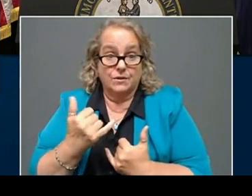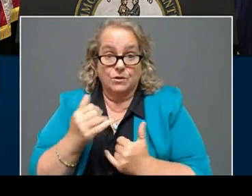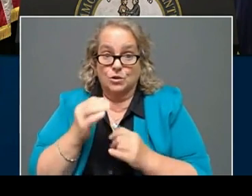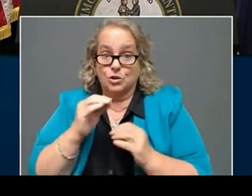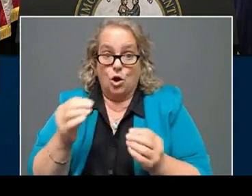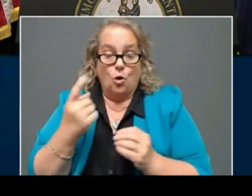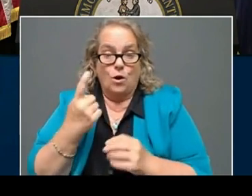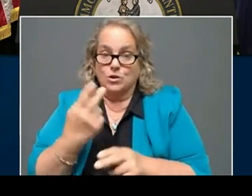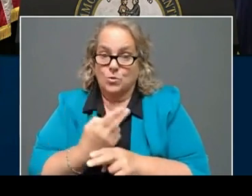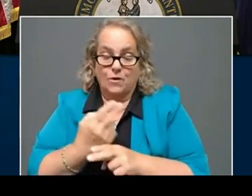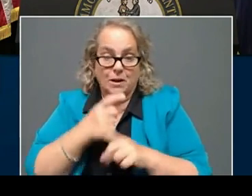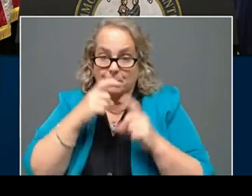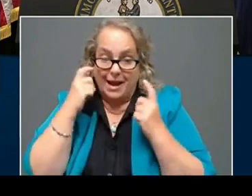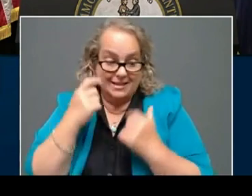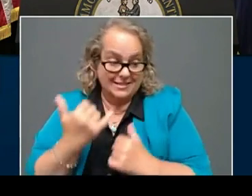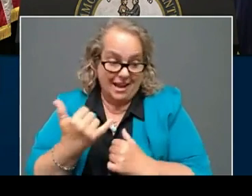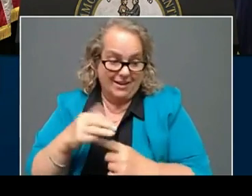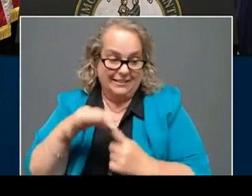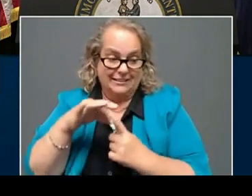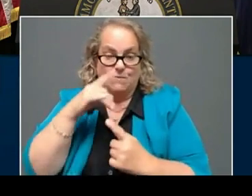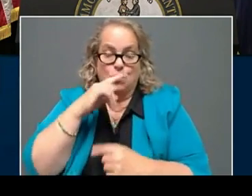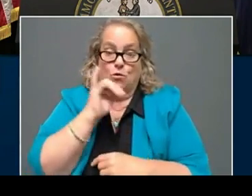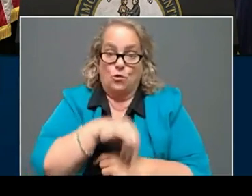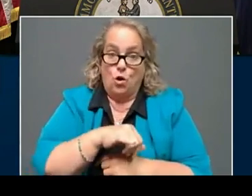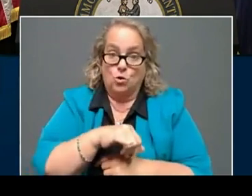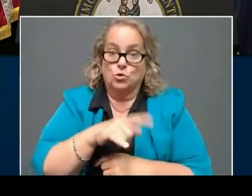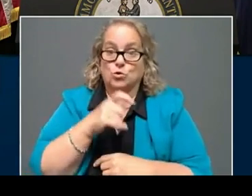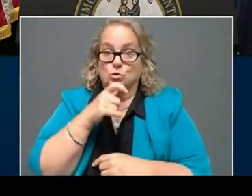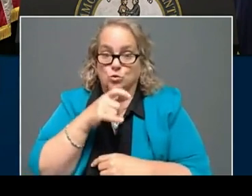except those that opt to do it. We're going to talk about our recommendations.